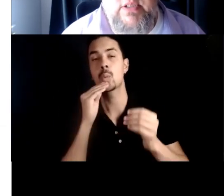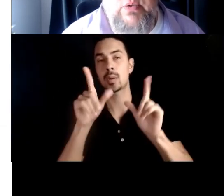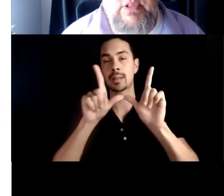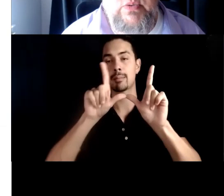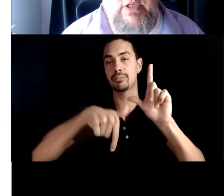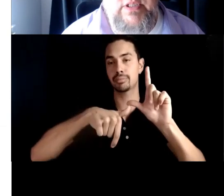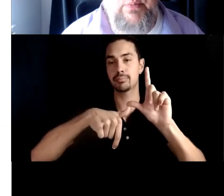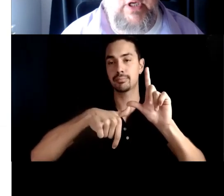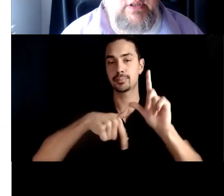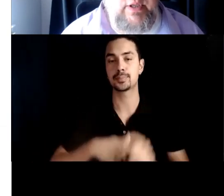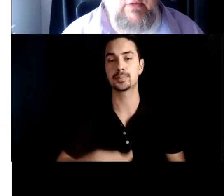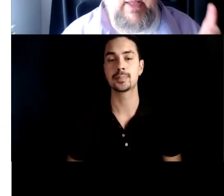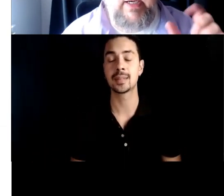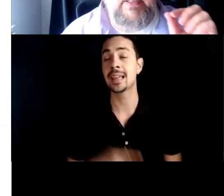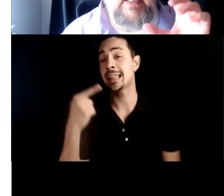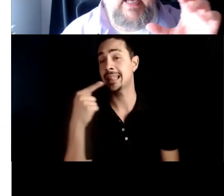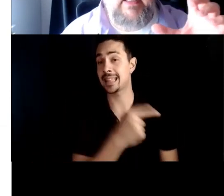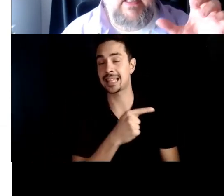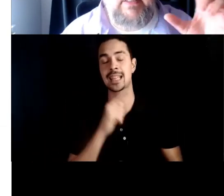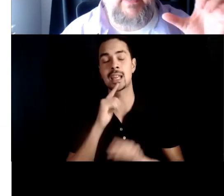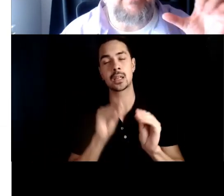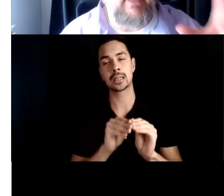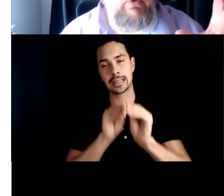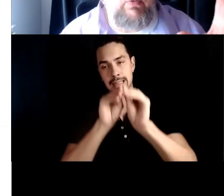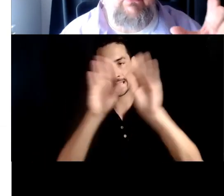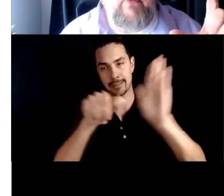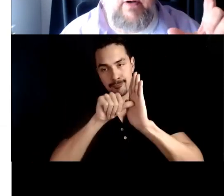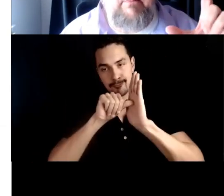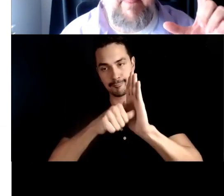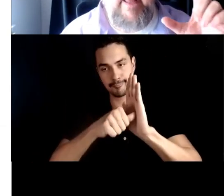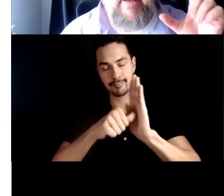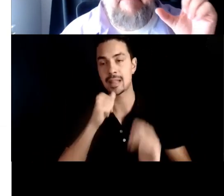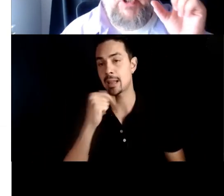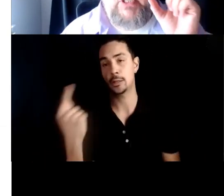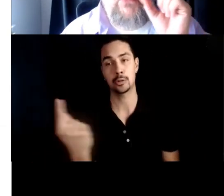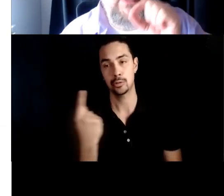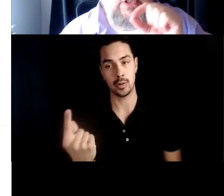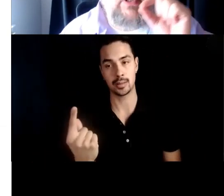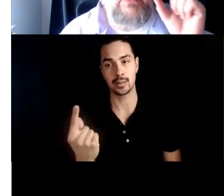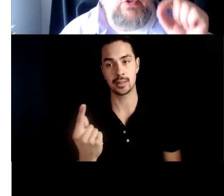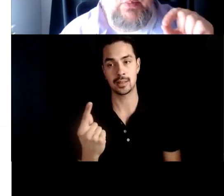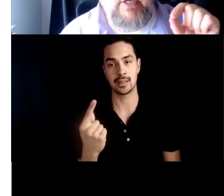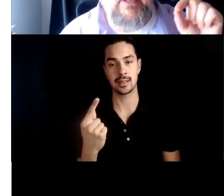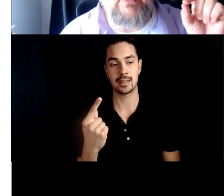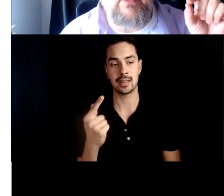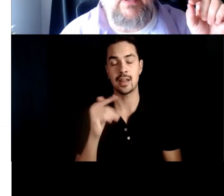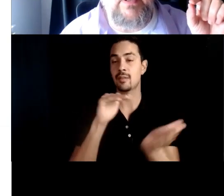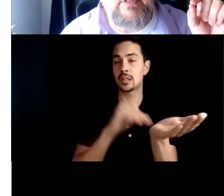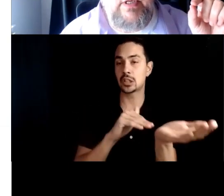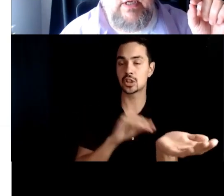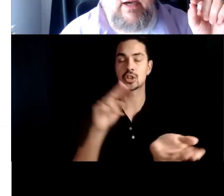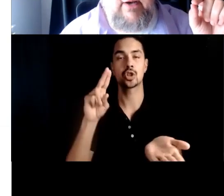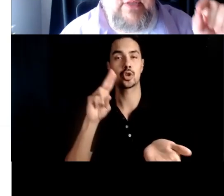So this one is pretty clear that it extends outward from just physicians, nurse practitioners,